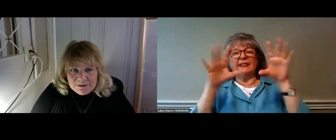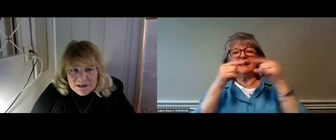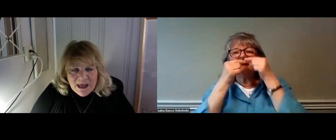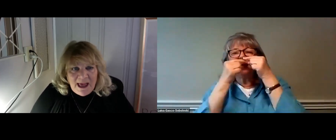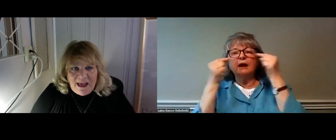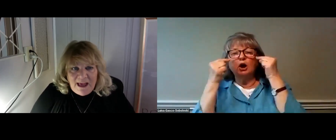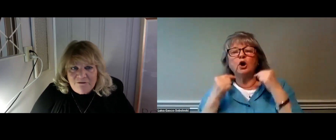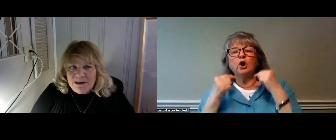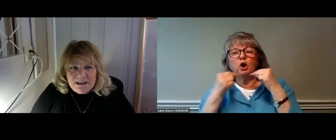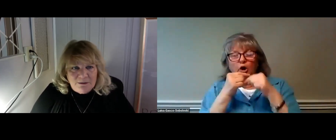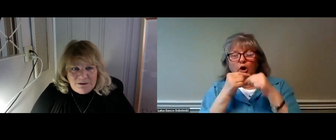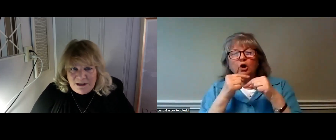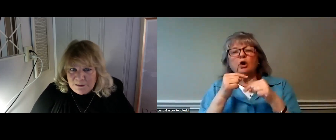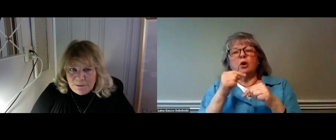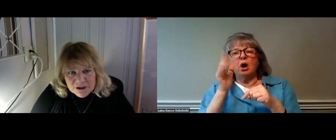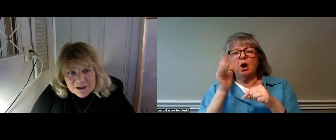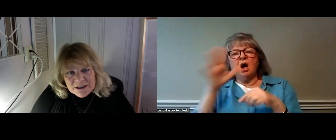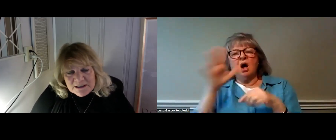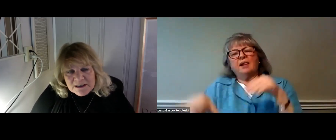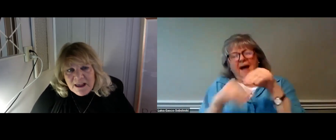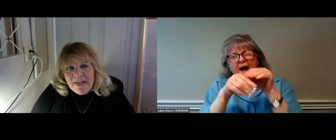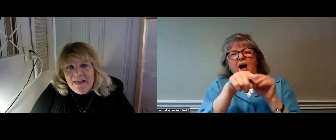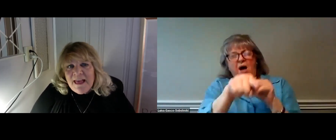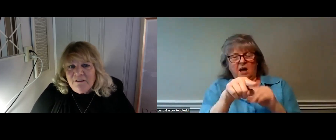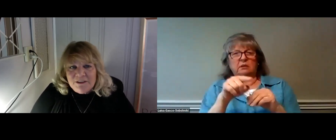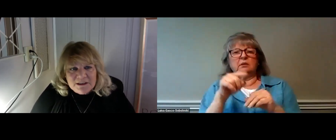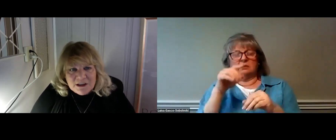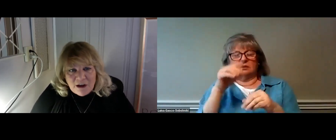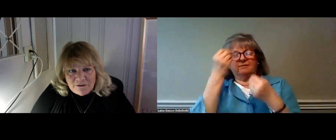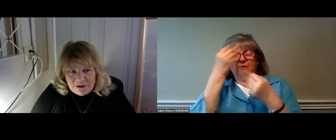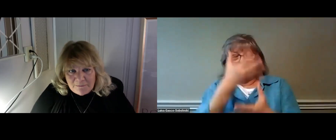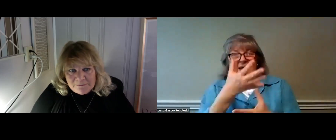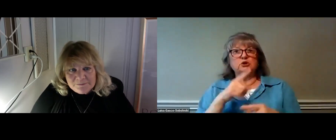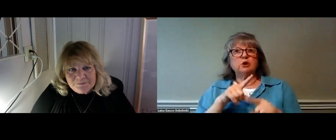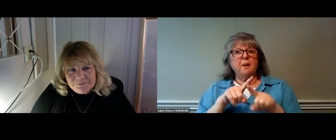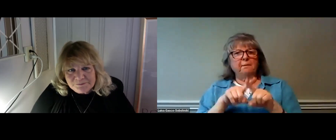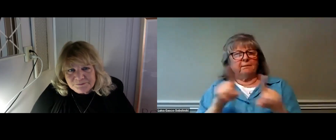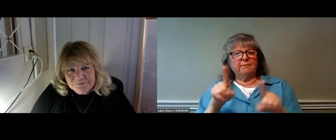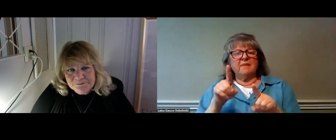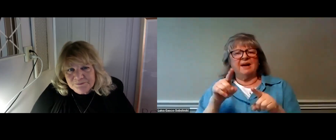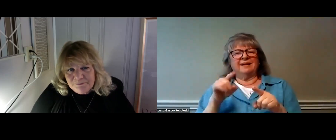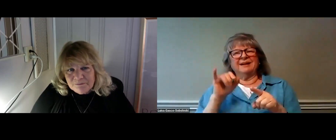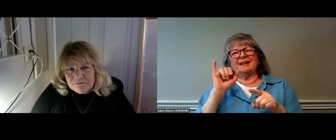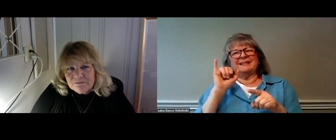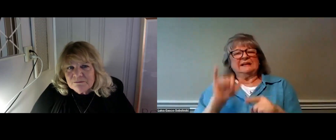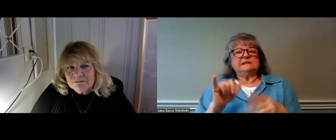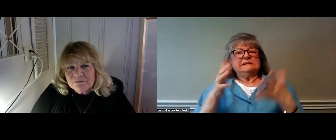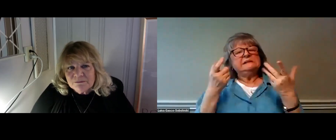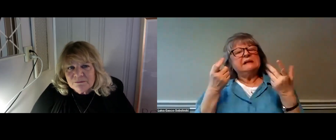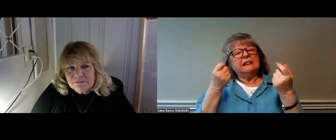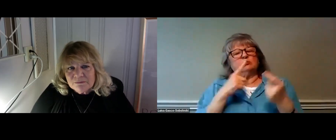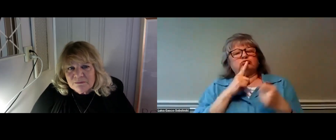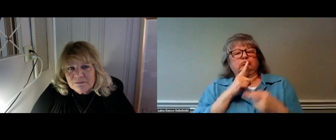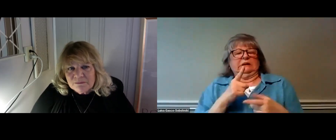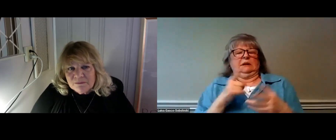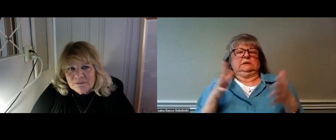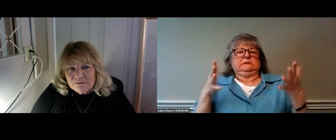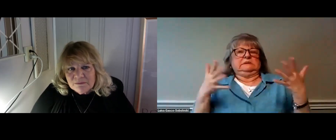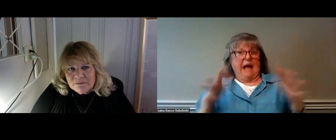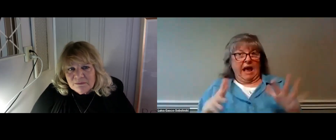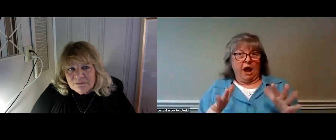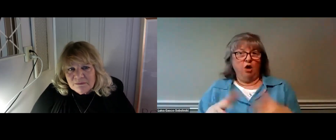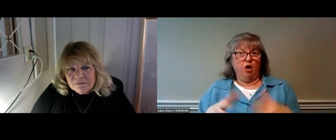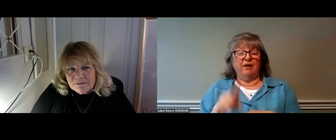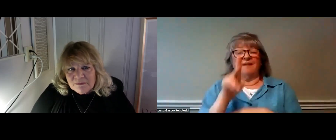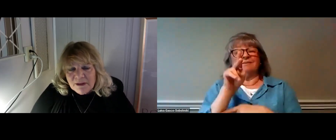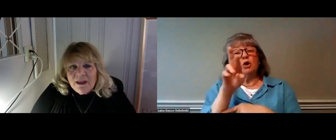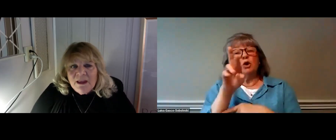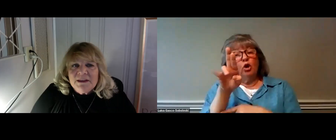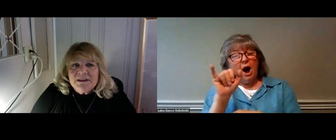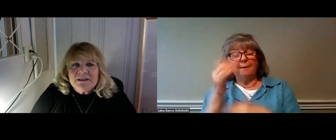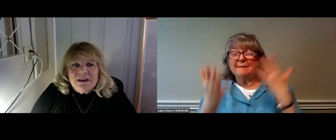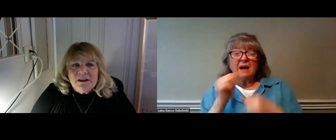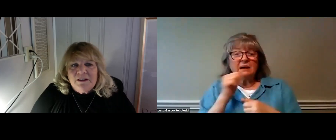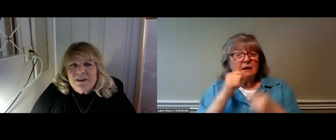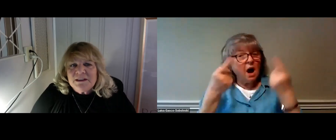have no idea what the expression is, everything's covered up.